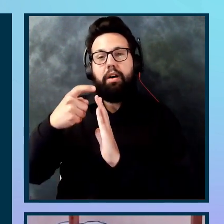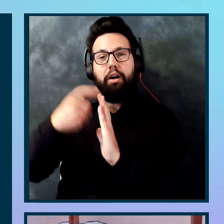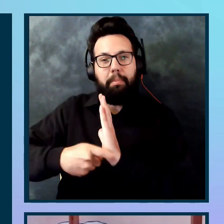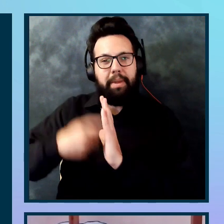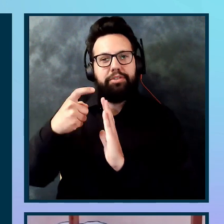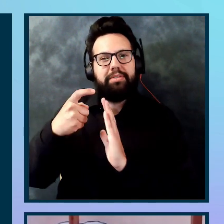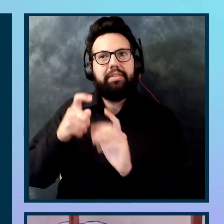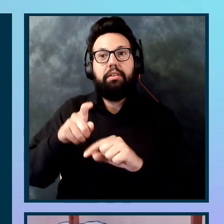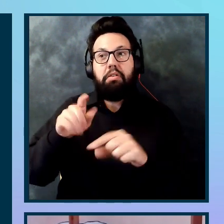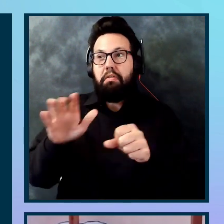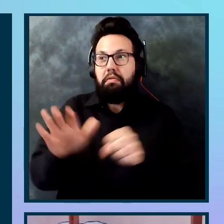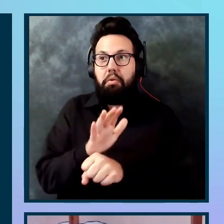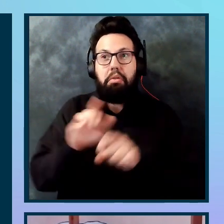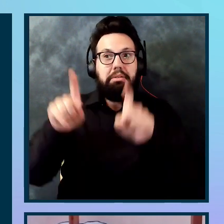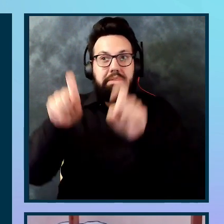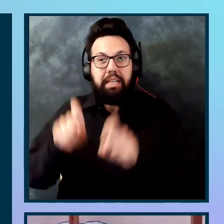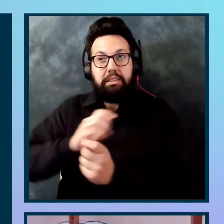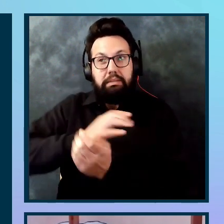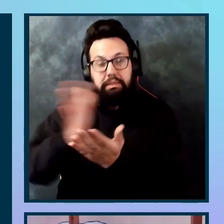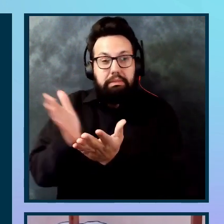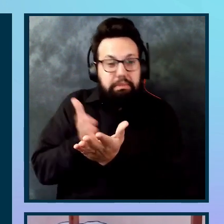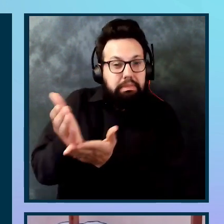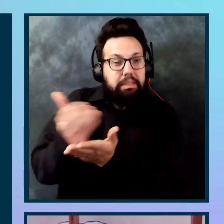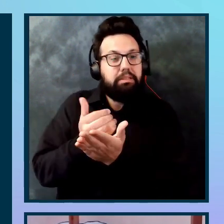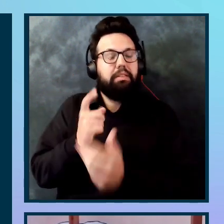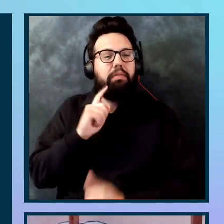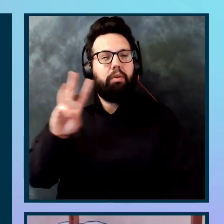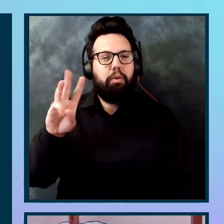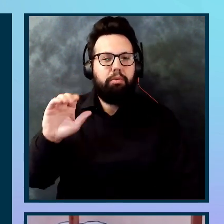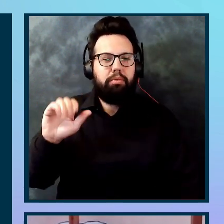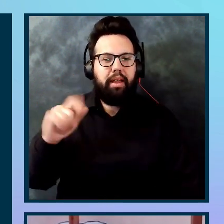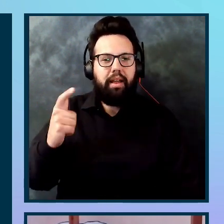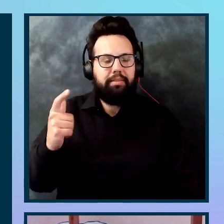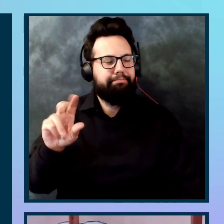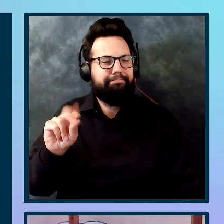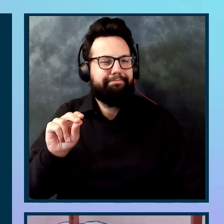It's not gonna be a comprehensive test for WCAG. We still need to do automated testing on top of it,